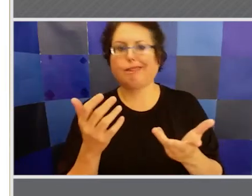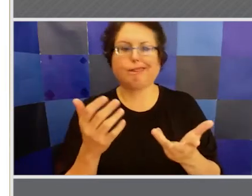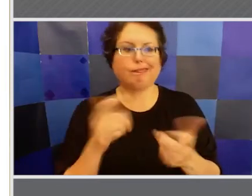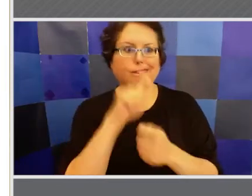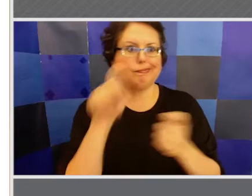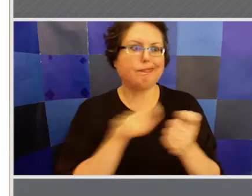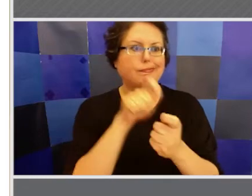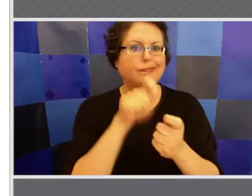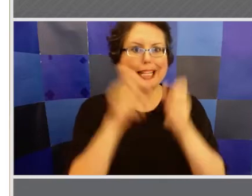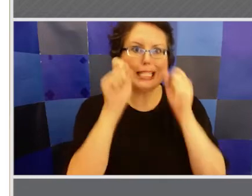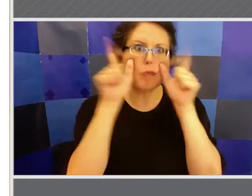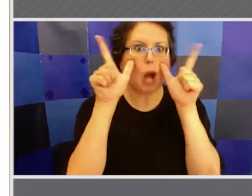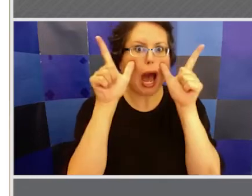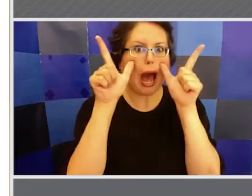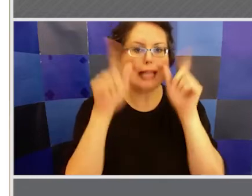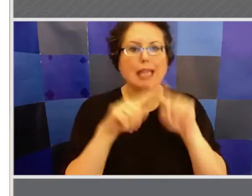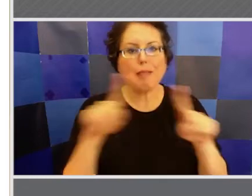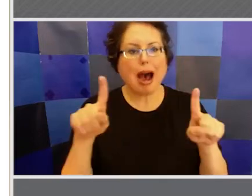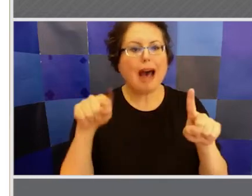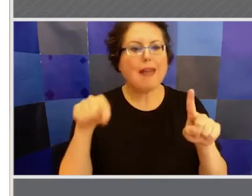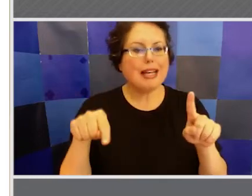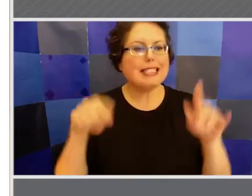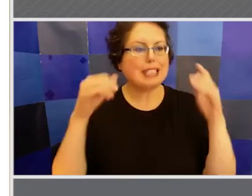surprising but its place based and its people based right so we invest